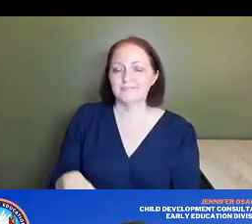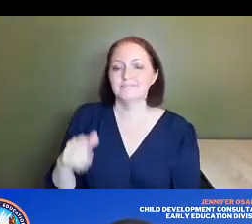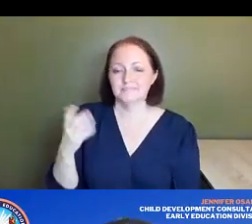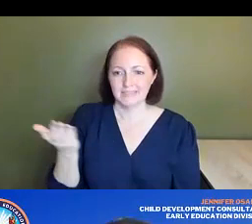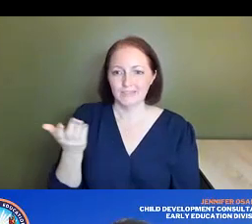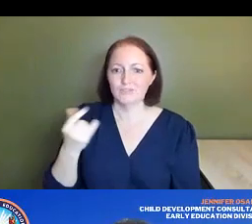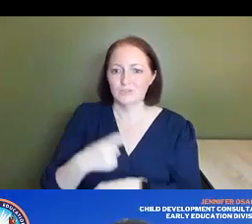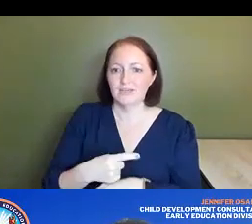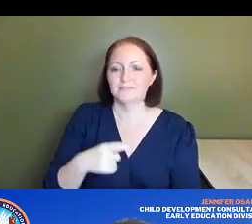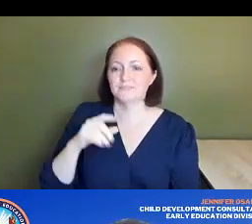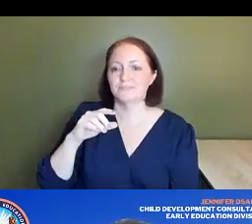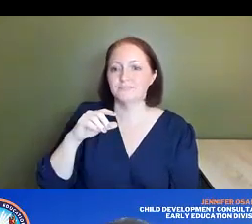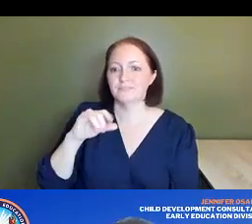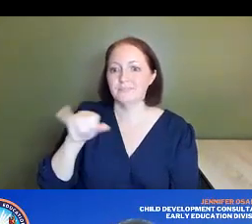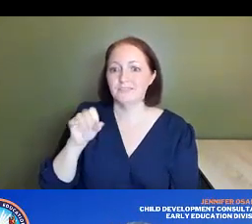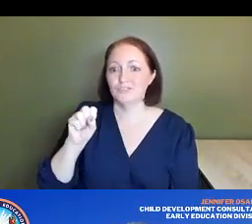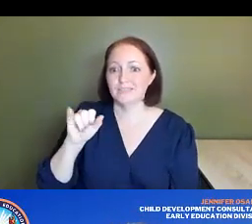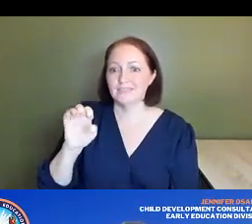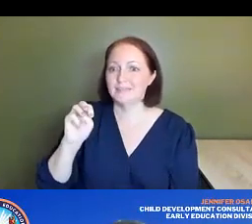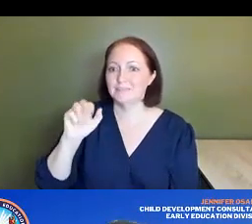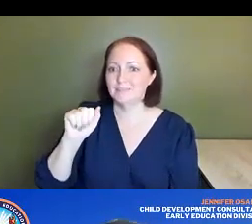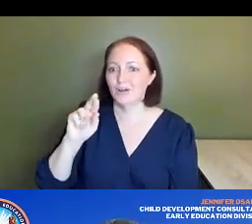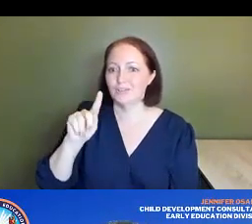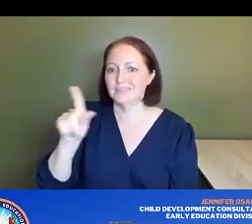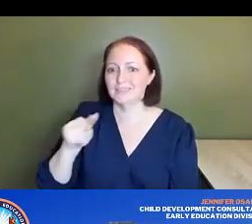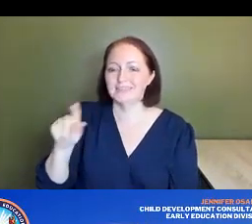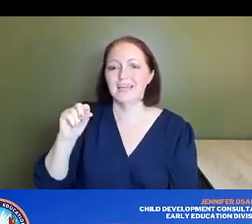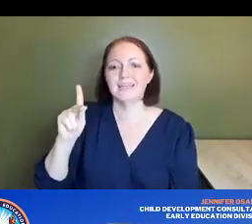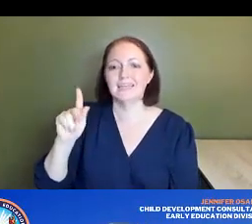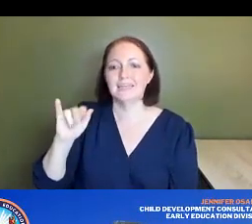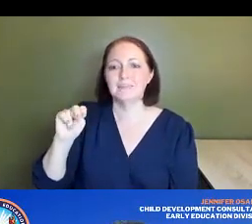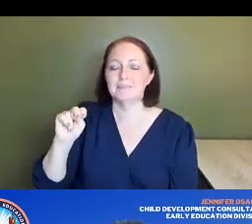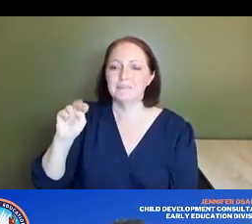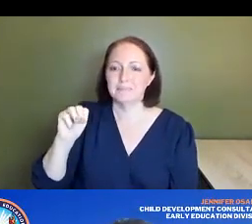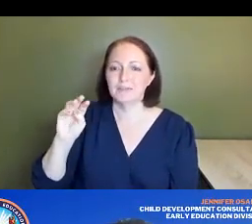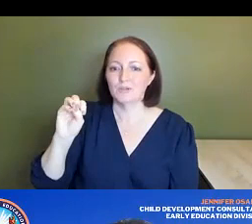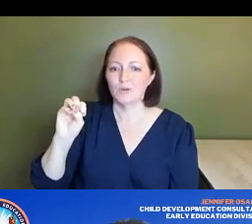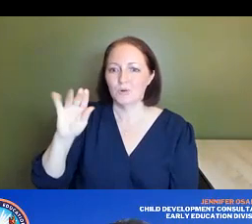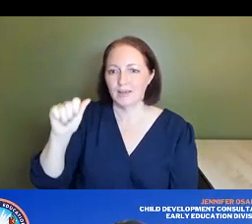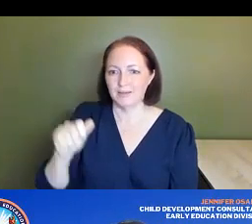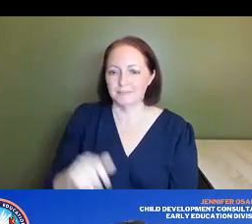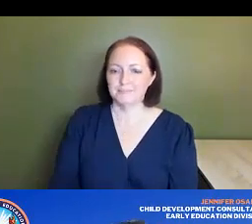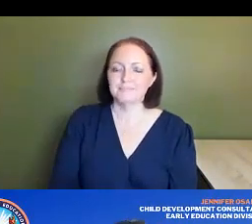are Jesse Martinez and Kimberly Nobriga. I also want to warmly mention our Technology